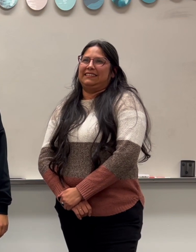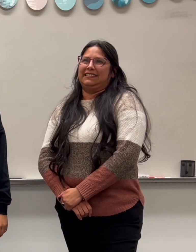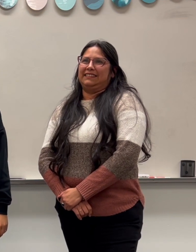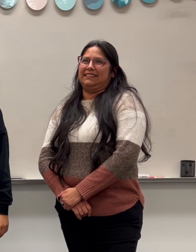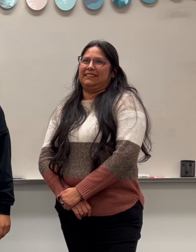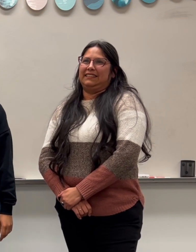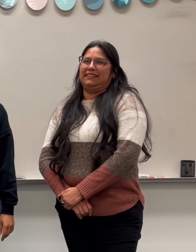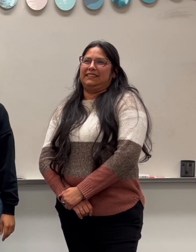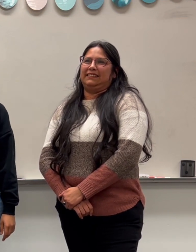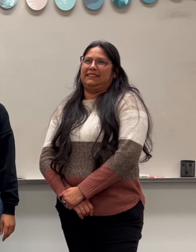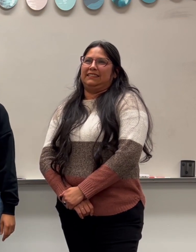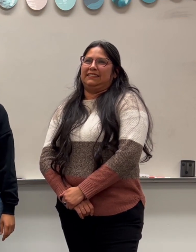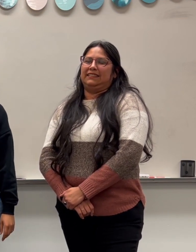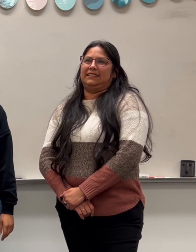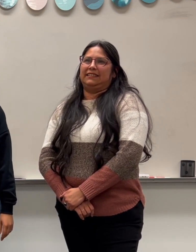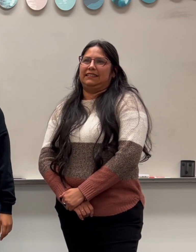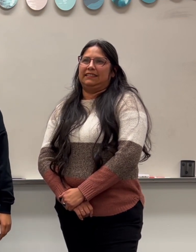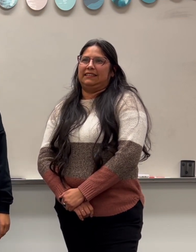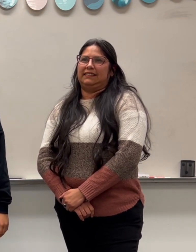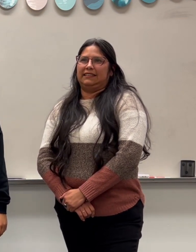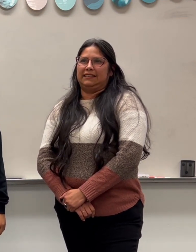um anything really that you think would be interesting for people to know